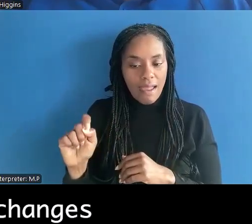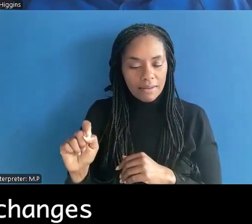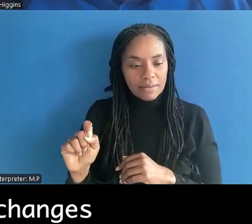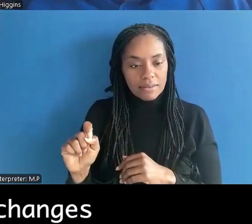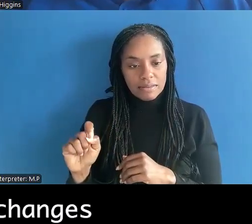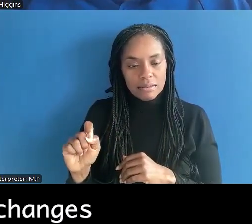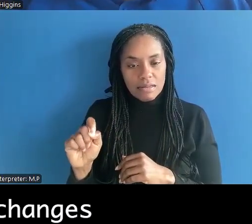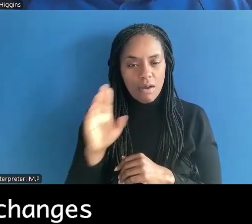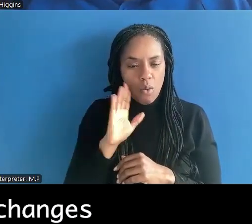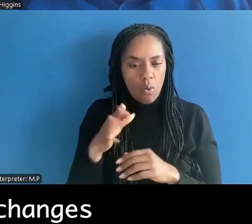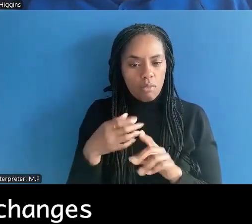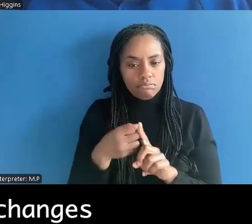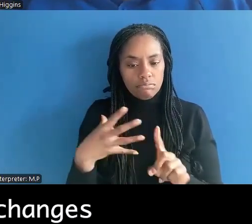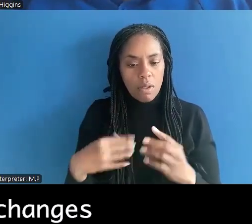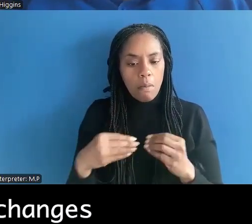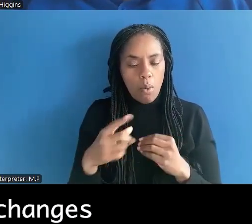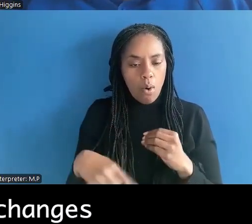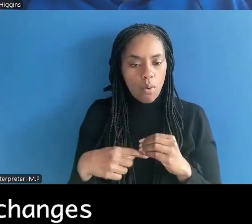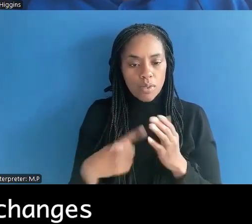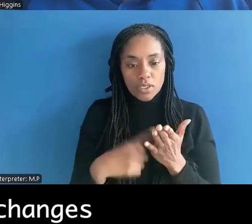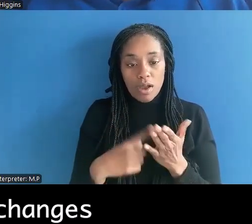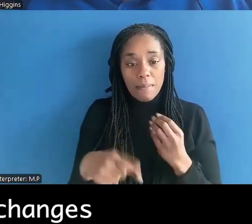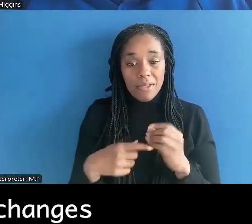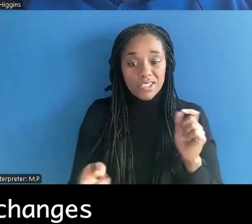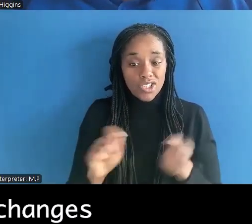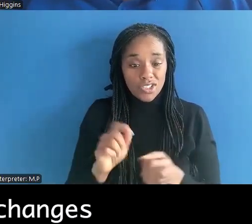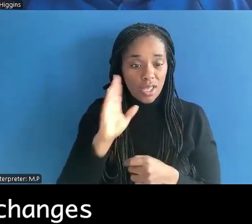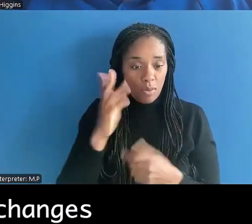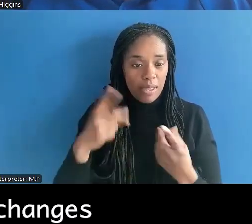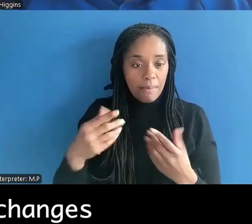when we talk about some of the changes that are coming, and, after 2026.